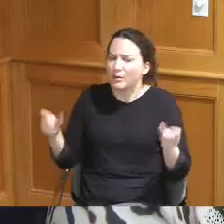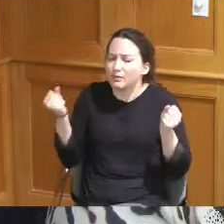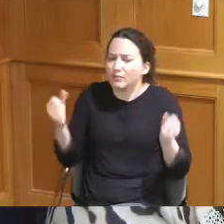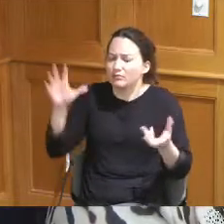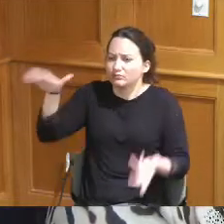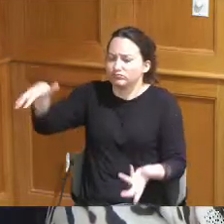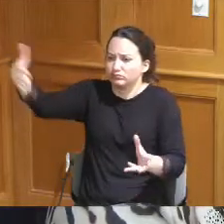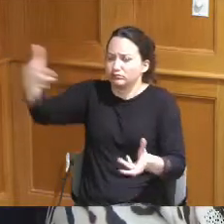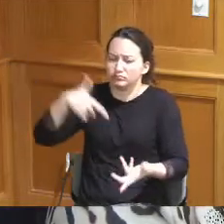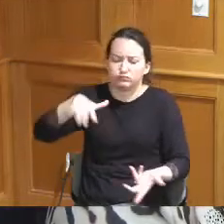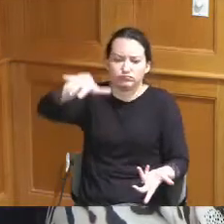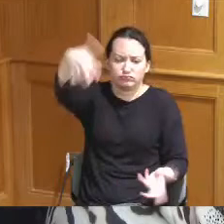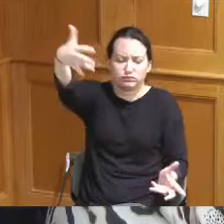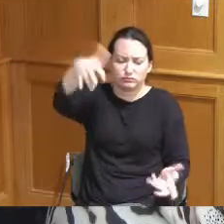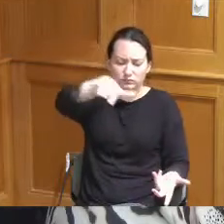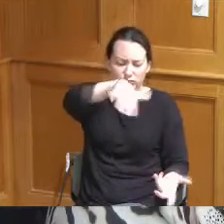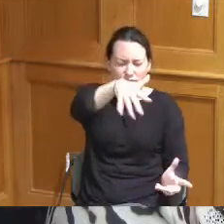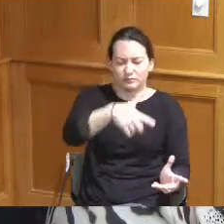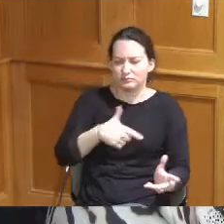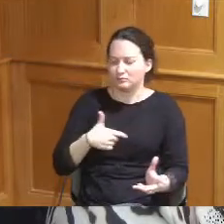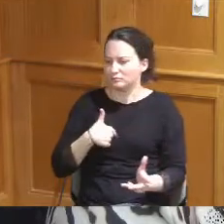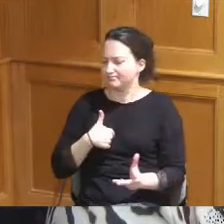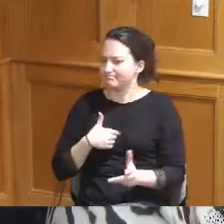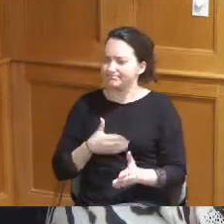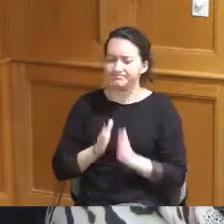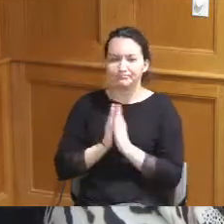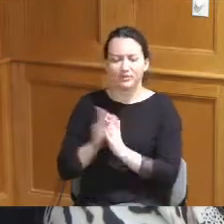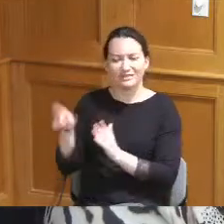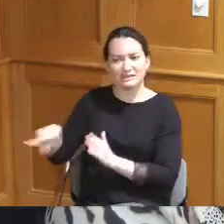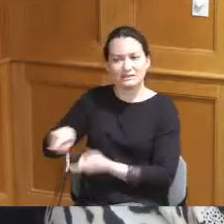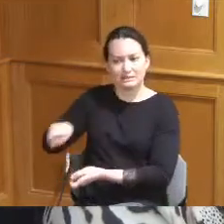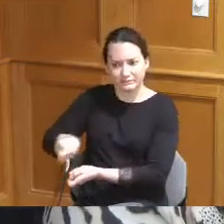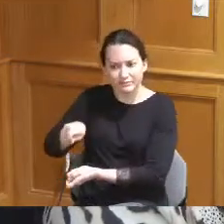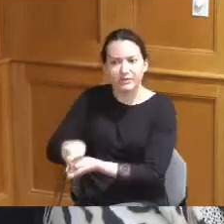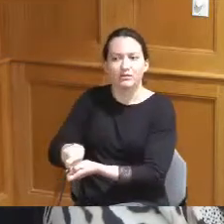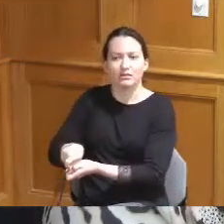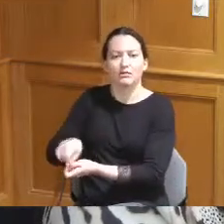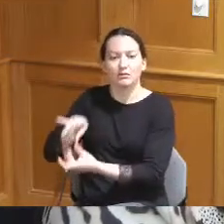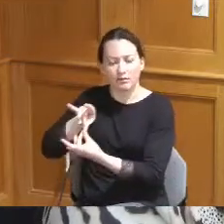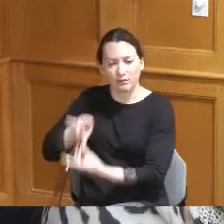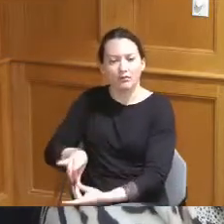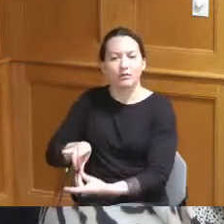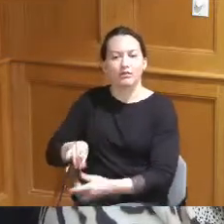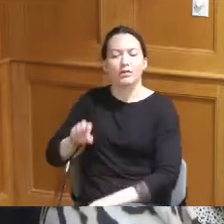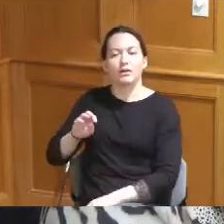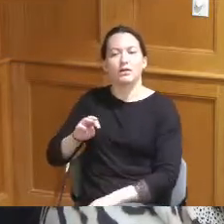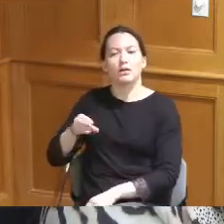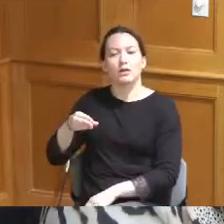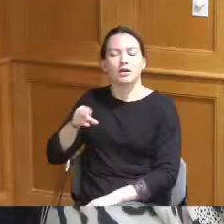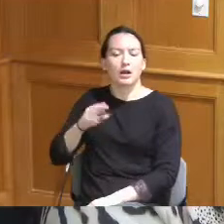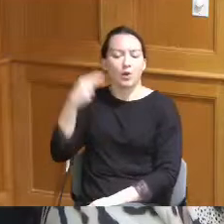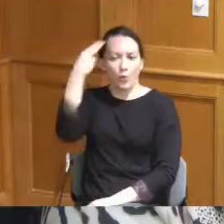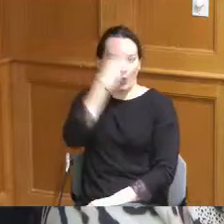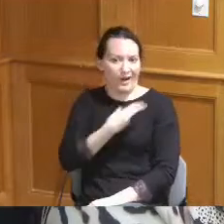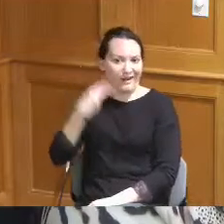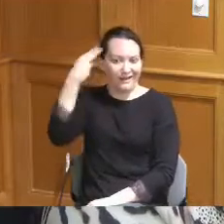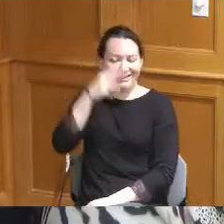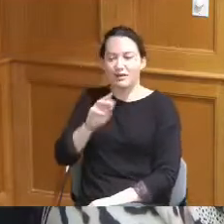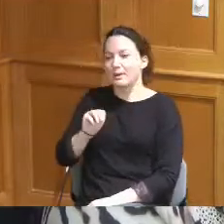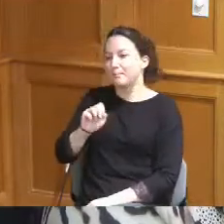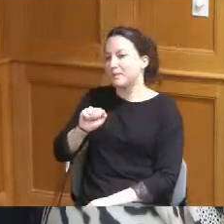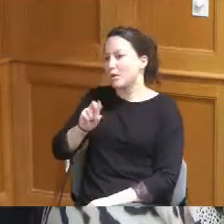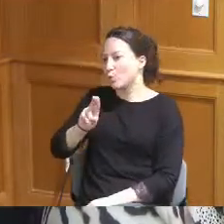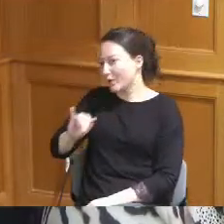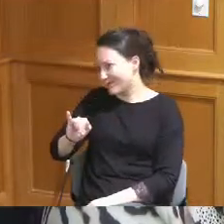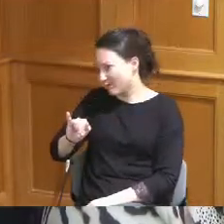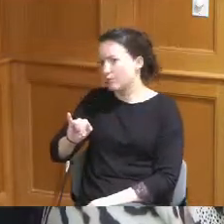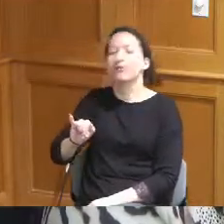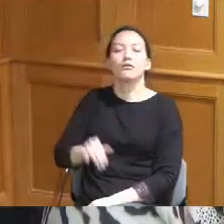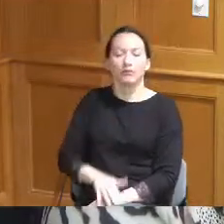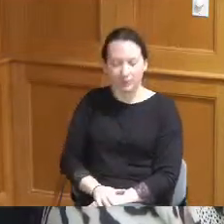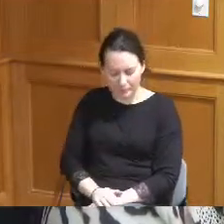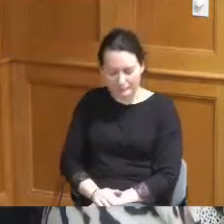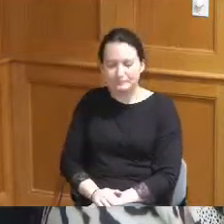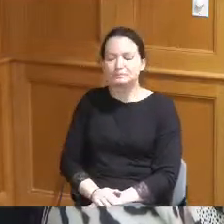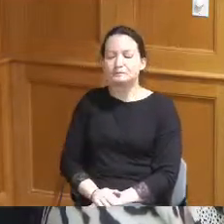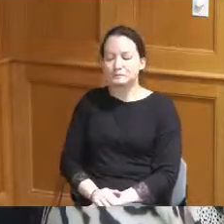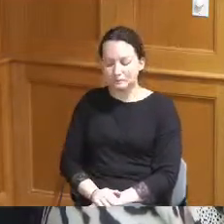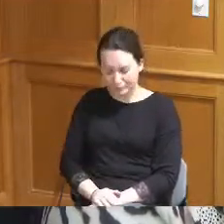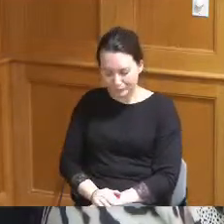say a prayer for for all of them one specific of courses in Maui Hawaii now I just wanted to talk